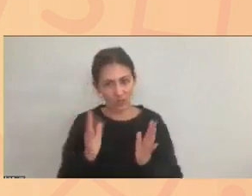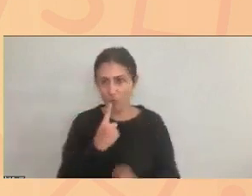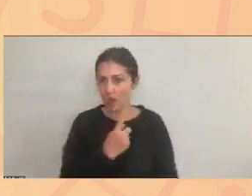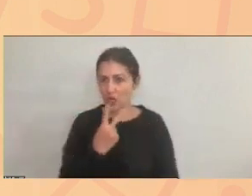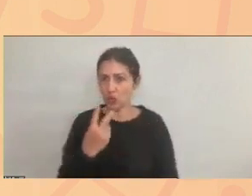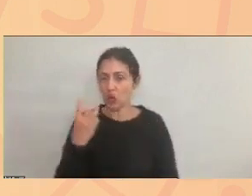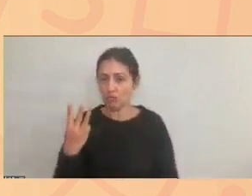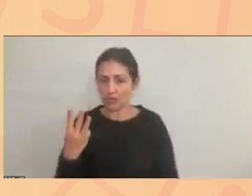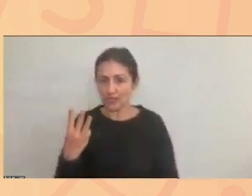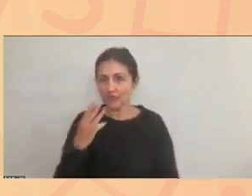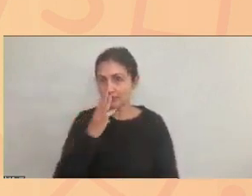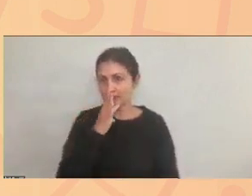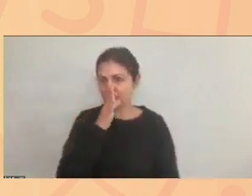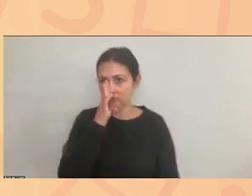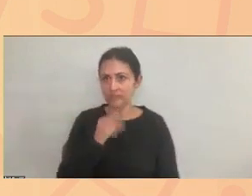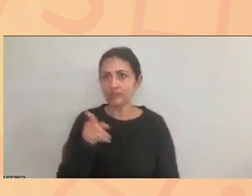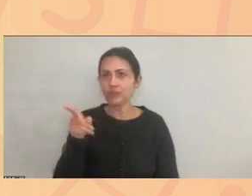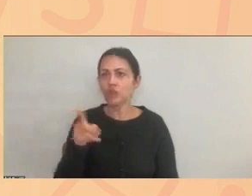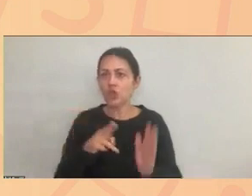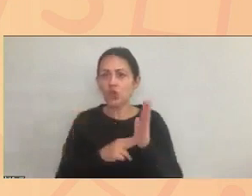And what about (SPEAKS FOREIGN LANGUAGE).